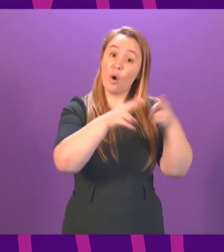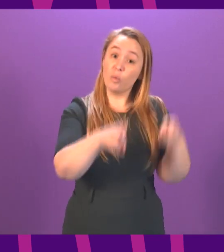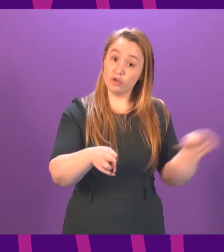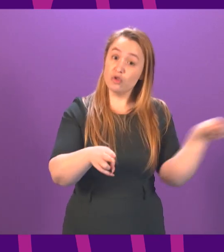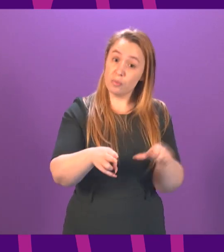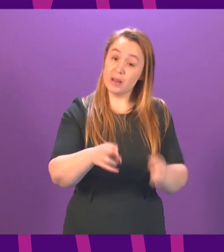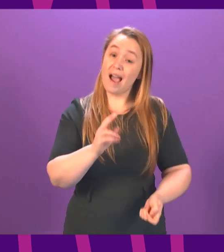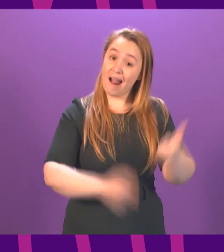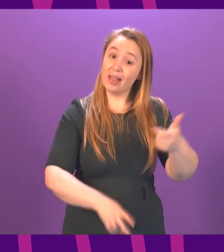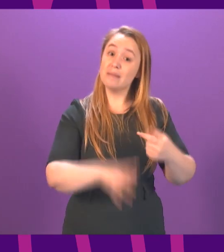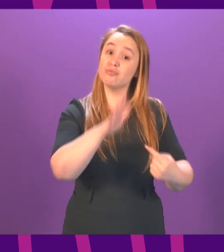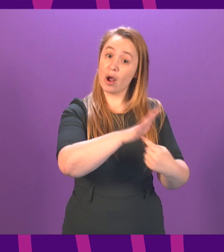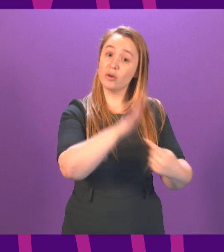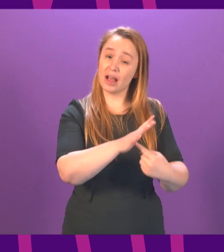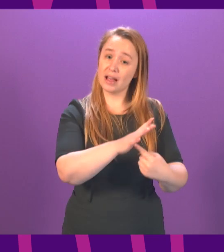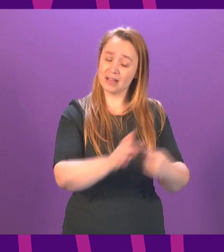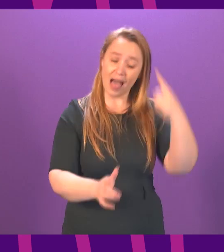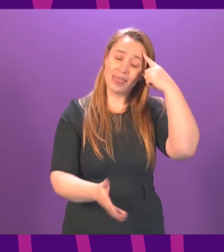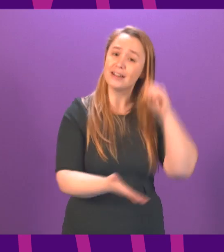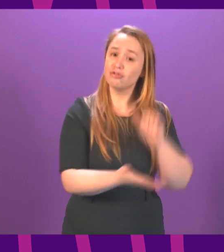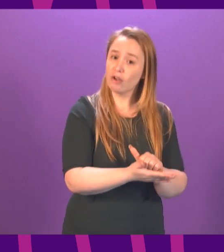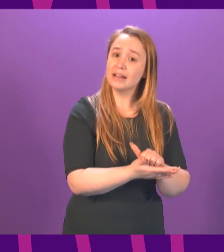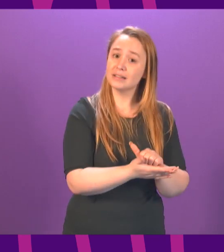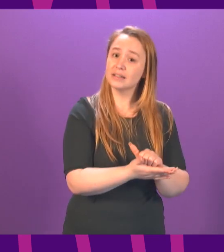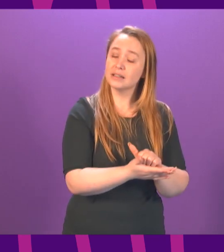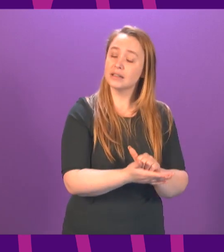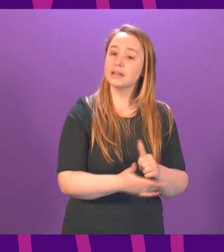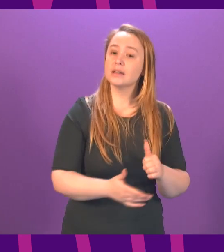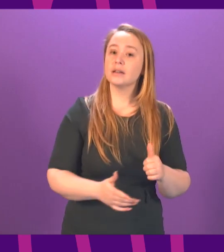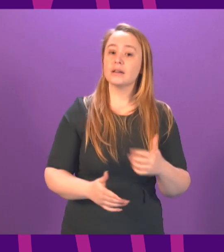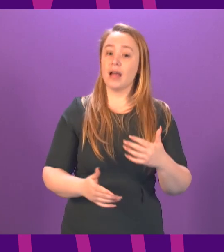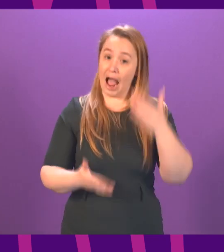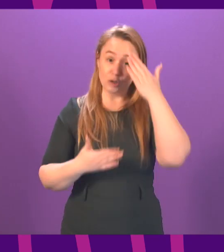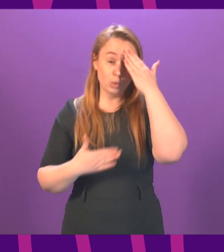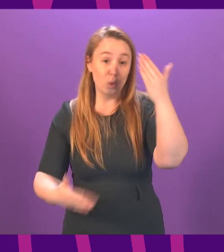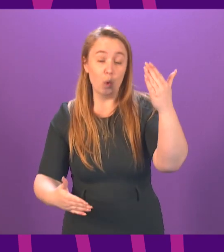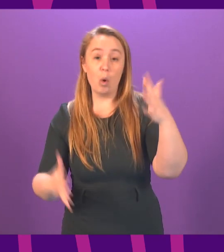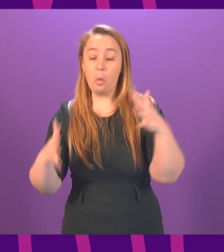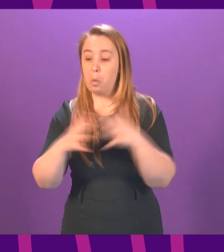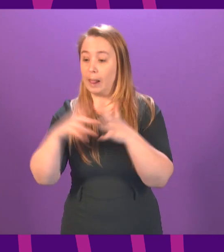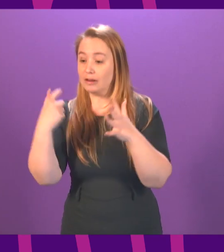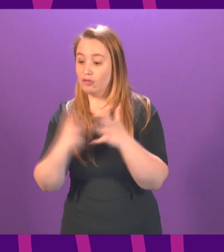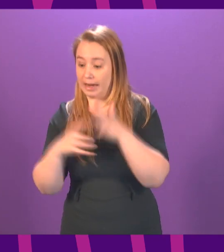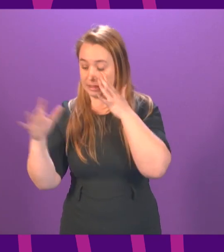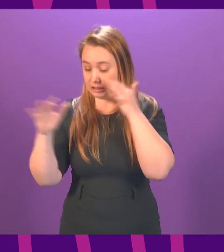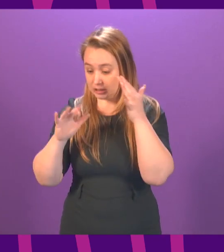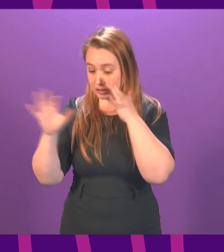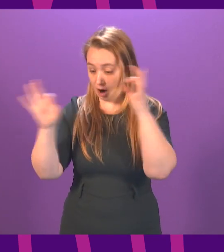think that we were right to do that. I do not know what survey Willie Rennie is quoting—if England